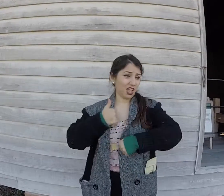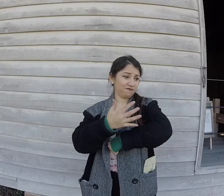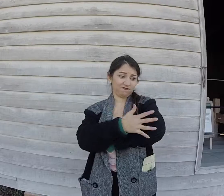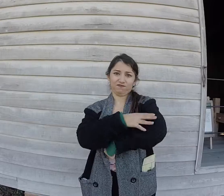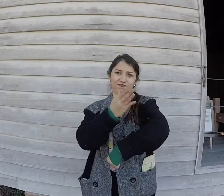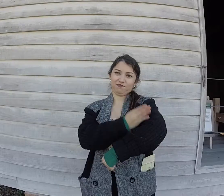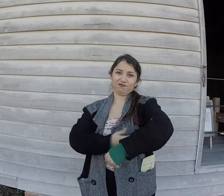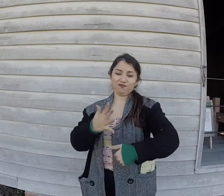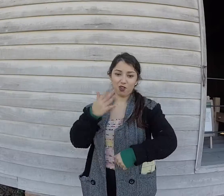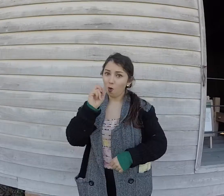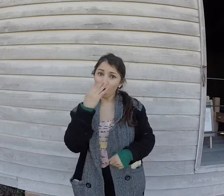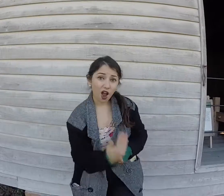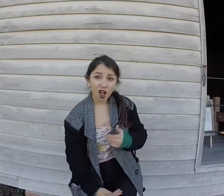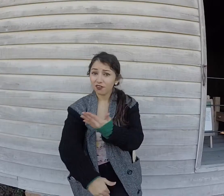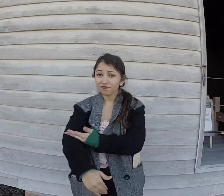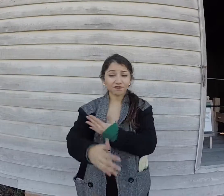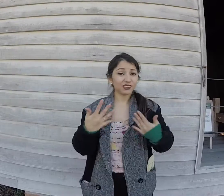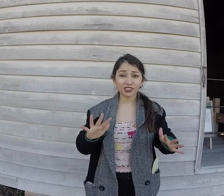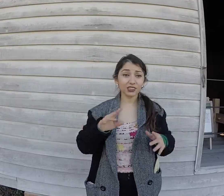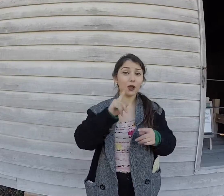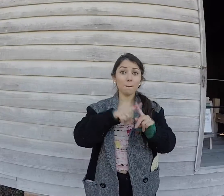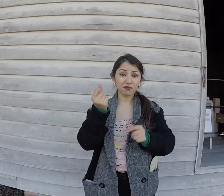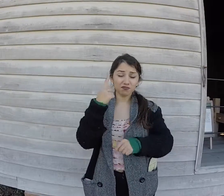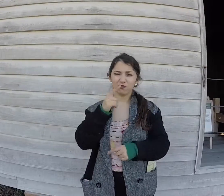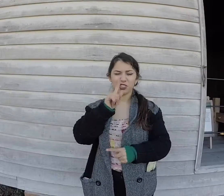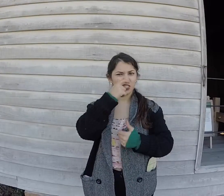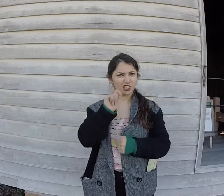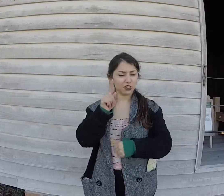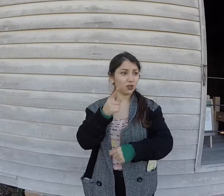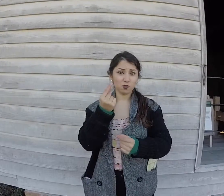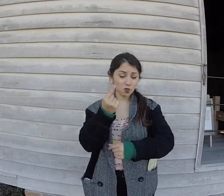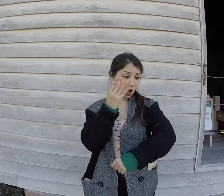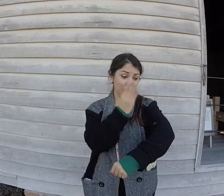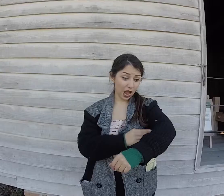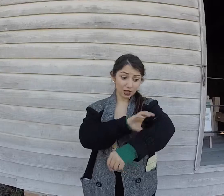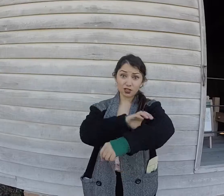that means for the rest of their life, they have a missing limb(s) But what's interesting is that when a limb is removed